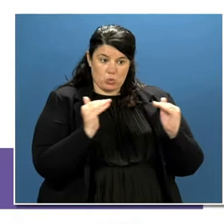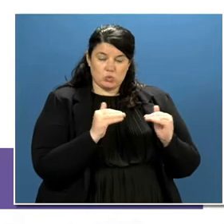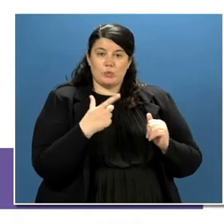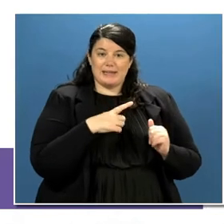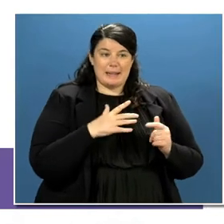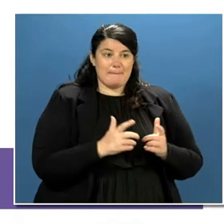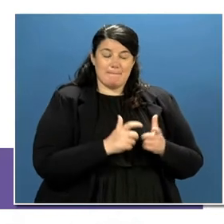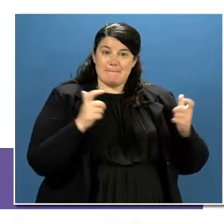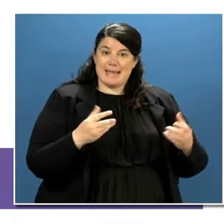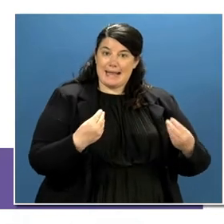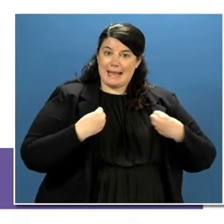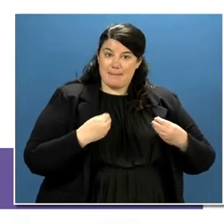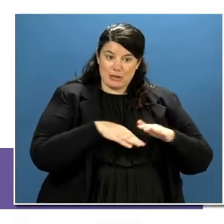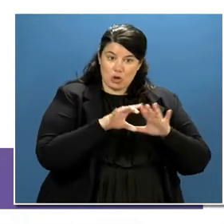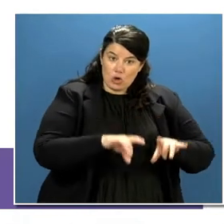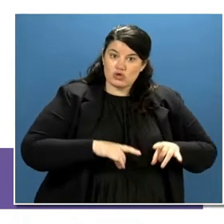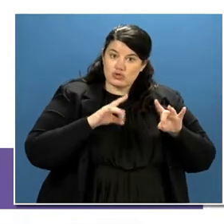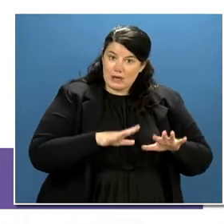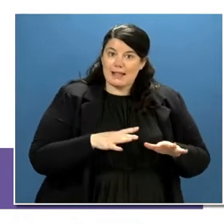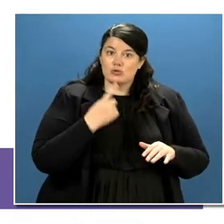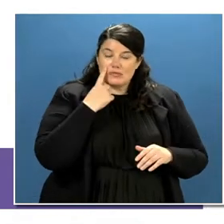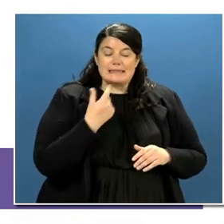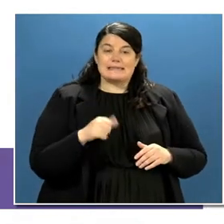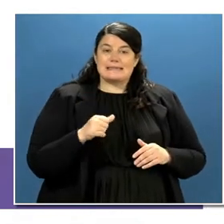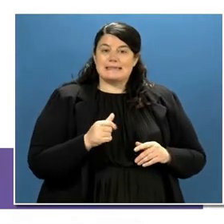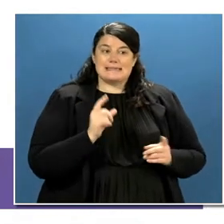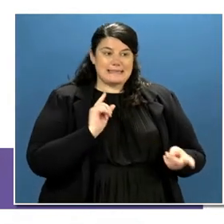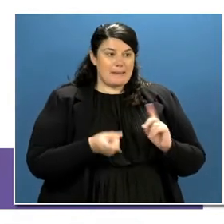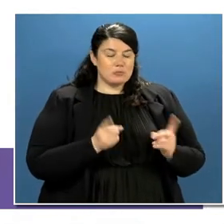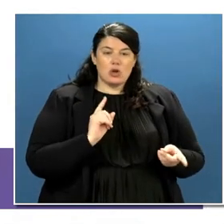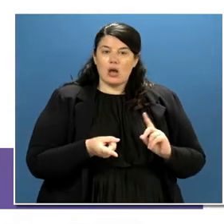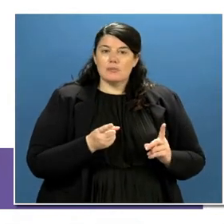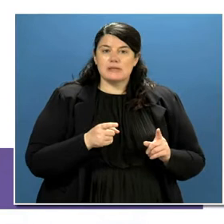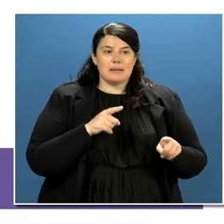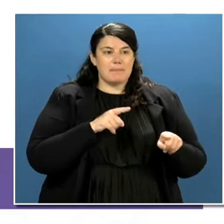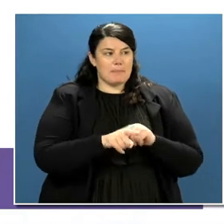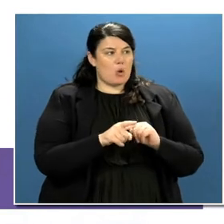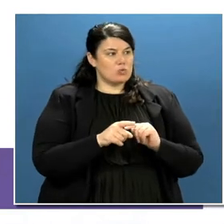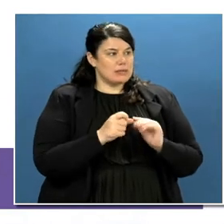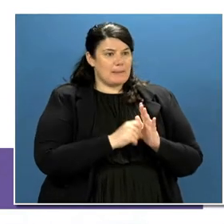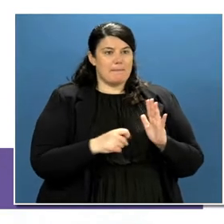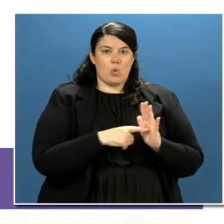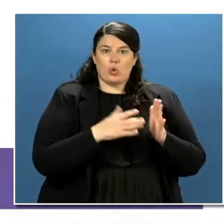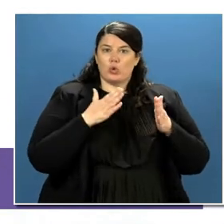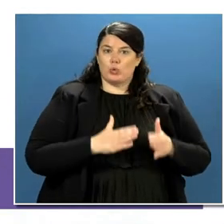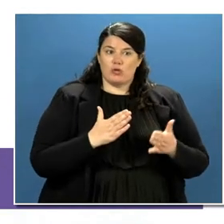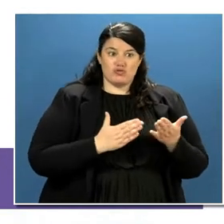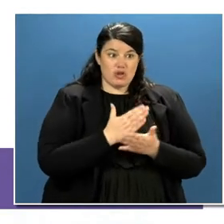companies in Australia to realise that sometimes the most important human rights issues are on their own doorstep.